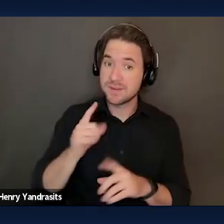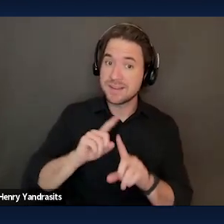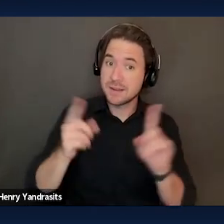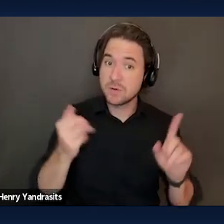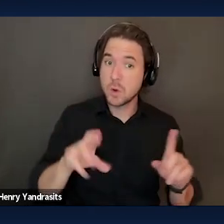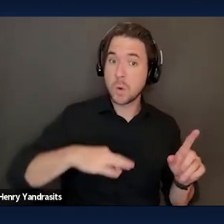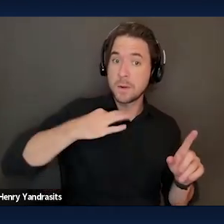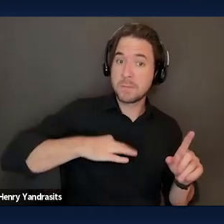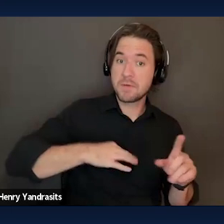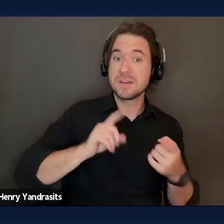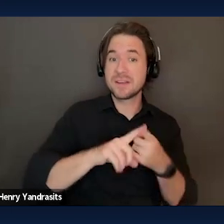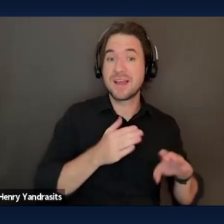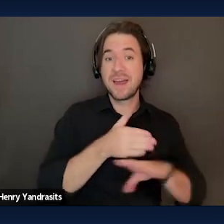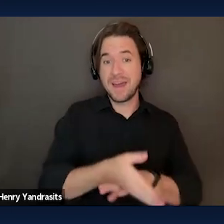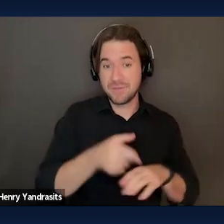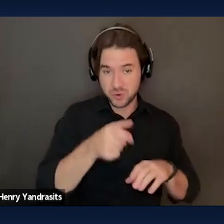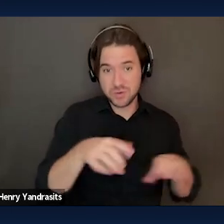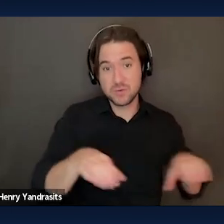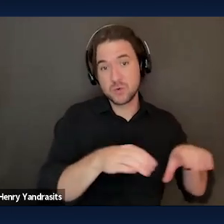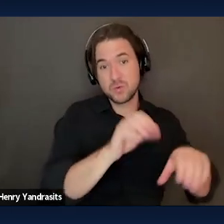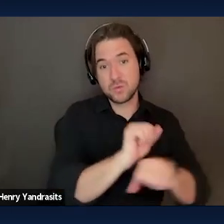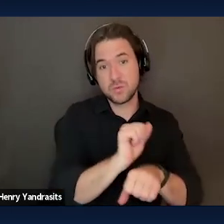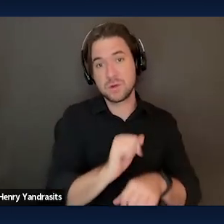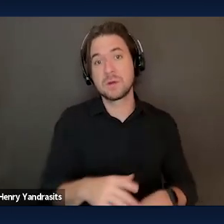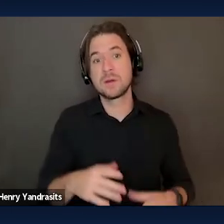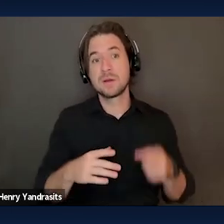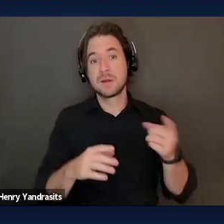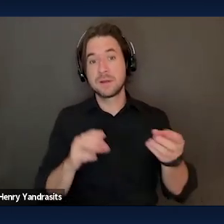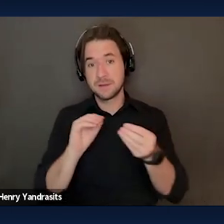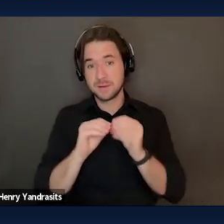Until after you've already done it. And what the numbers don't tell you.